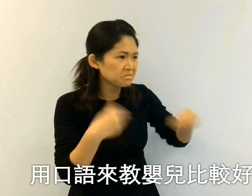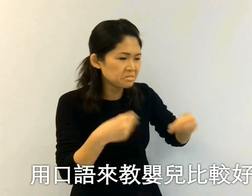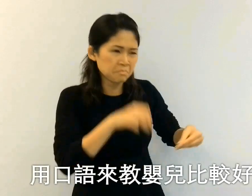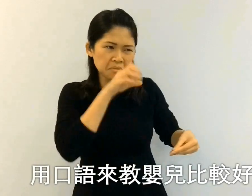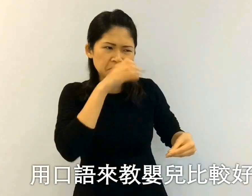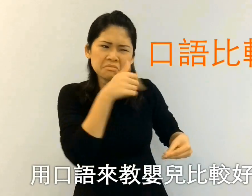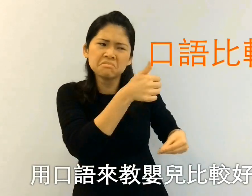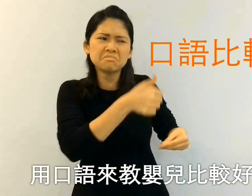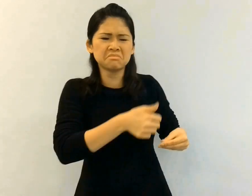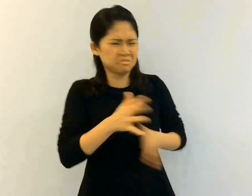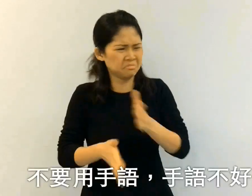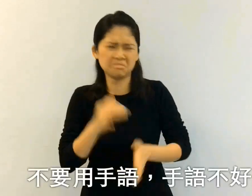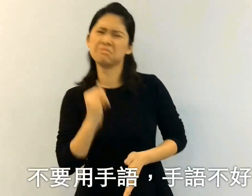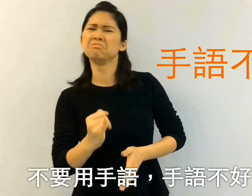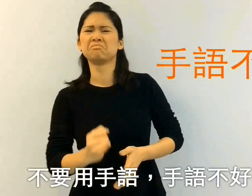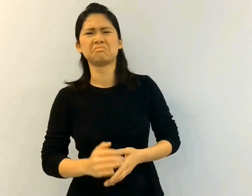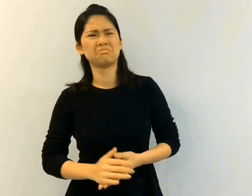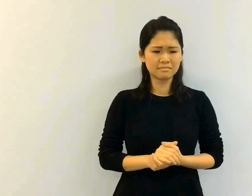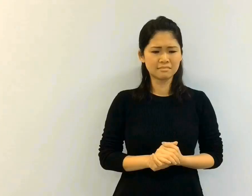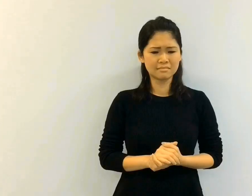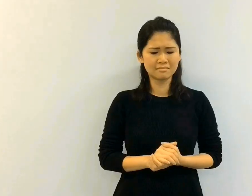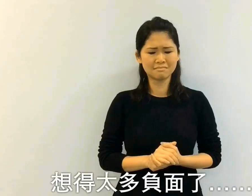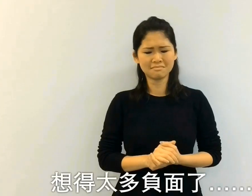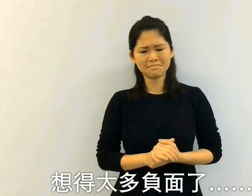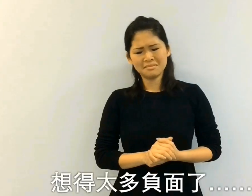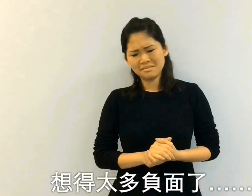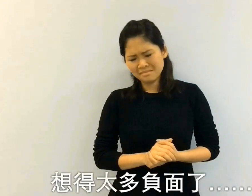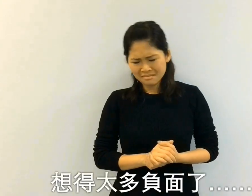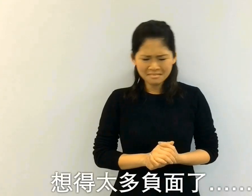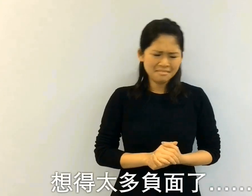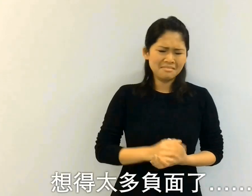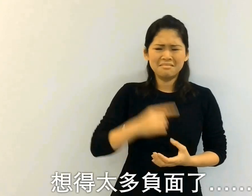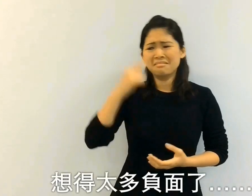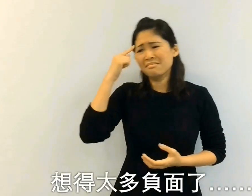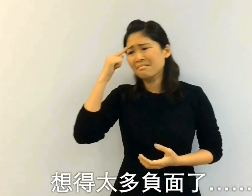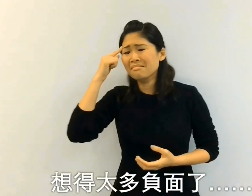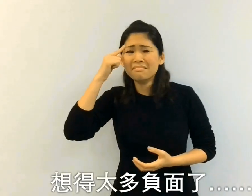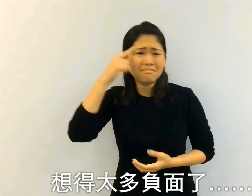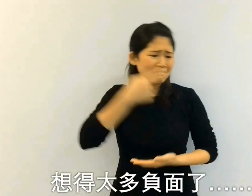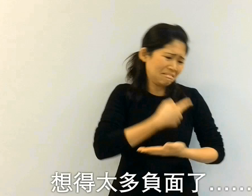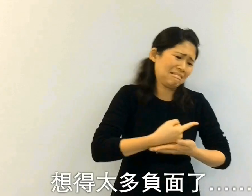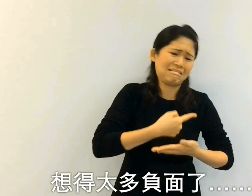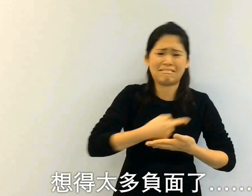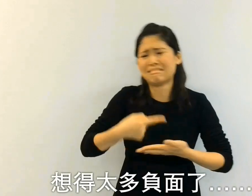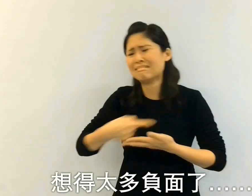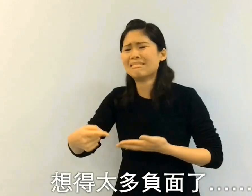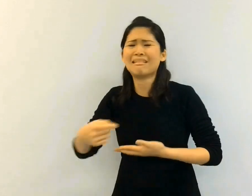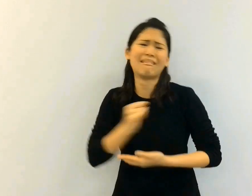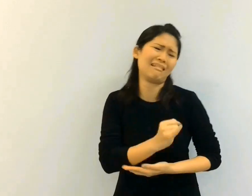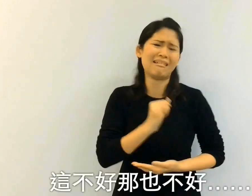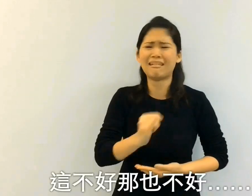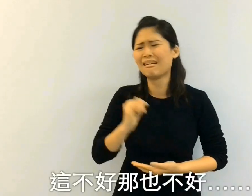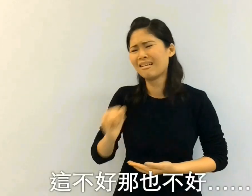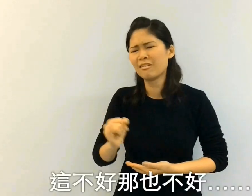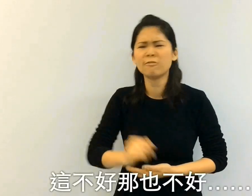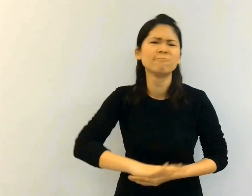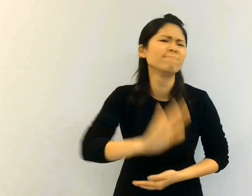Teaching verbal communication to the infant will be better! Don’t use sign language, sign language is no good! Thinking too much on negative thoughts… This is no good; that is no good…